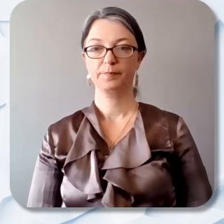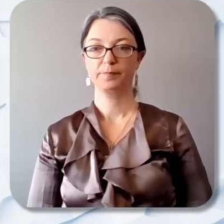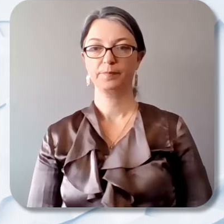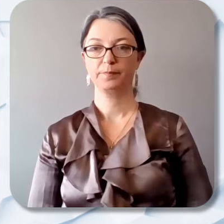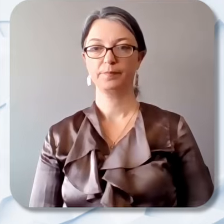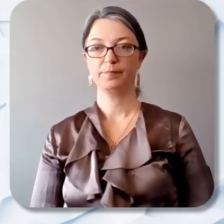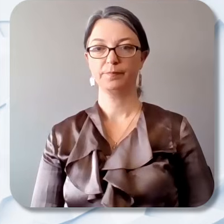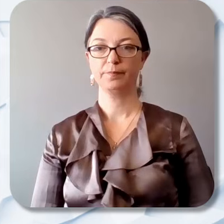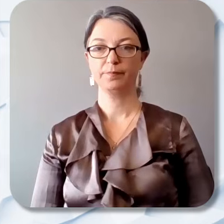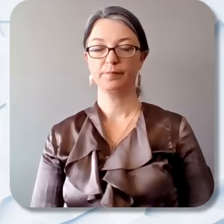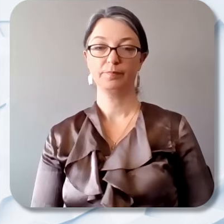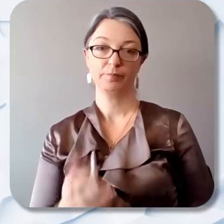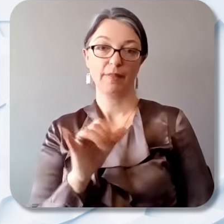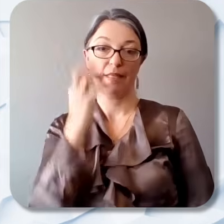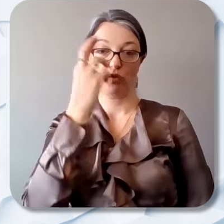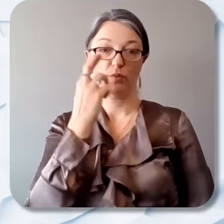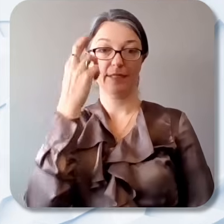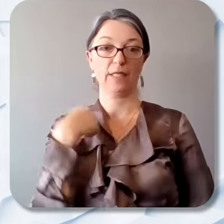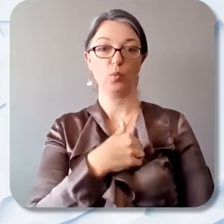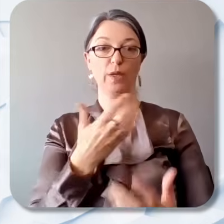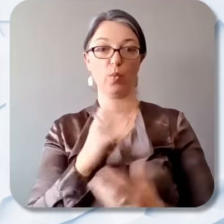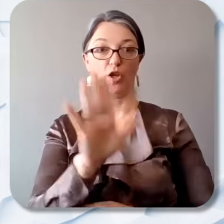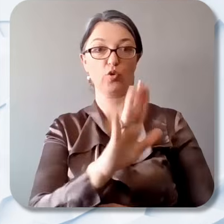is the reason we wanted to have the questions come in like this, because then I can download